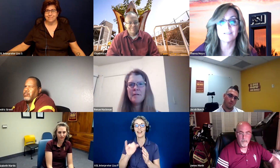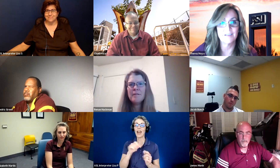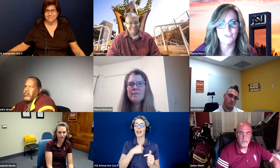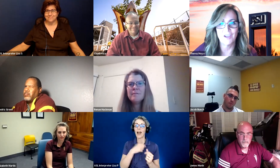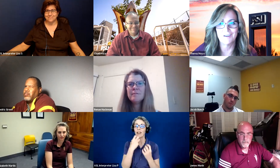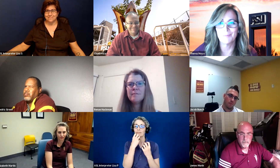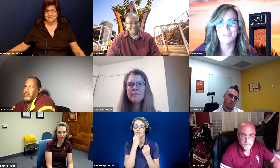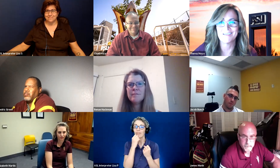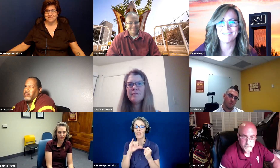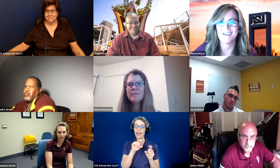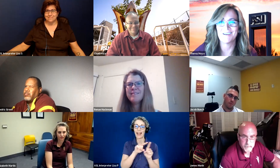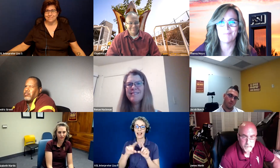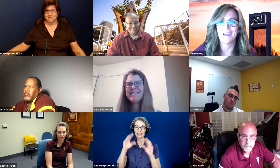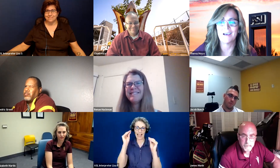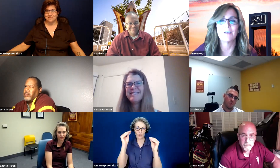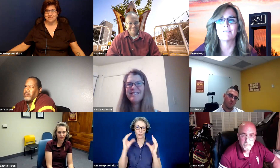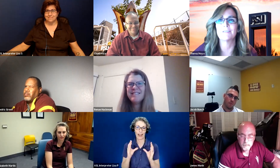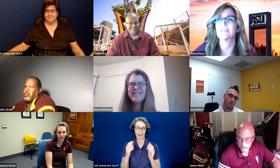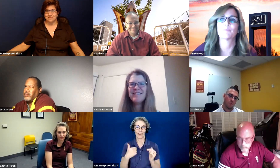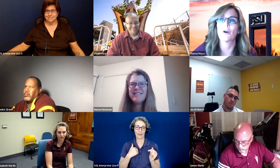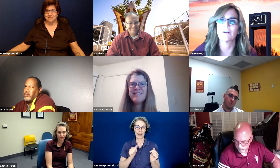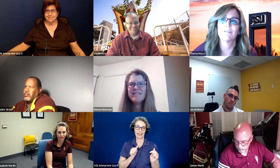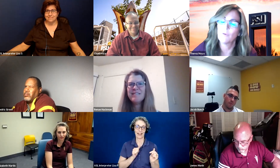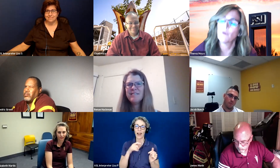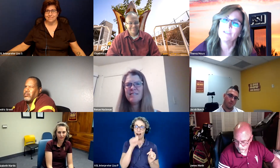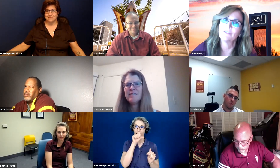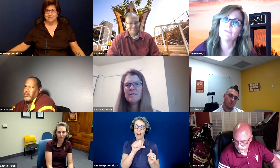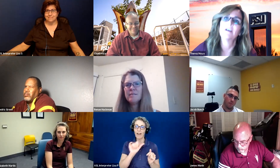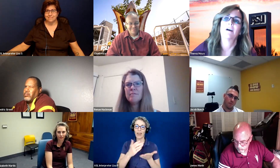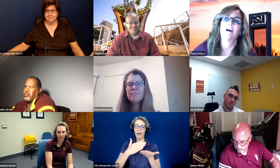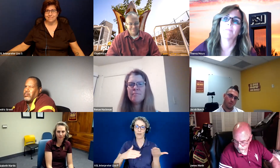as an educator, because I love this part of what we do